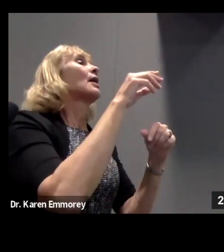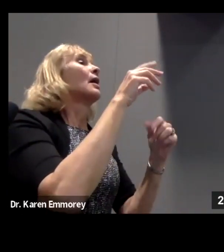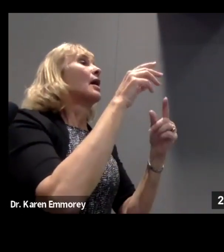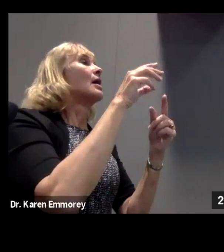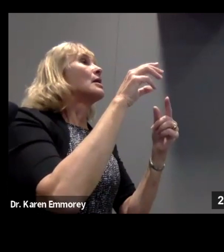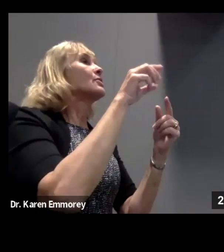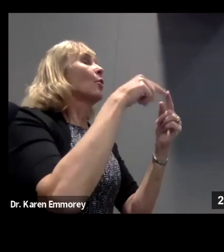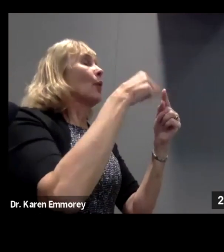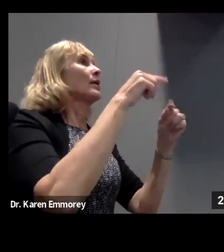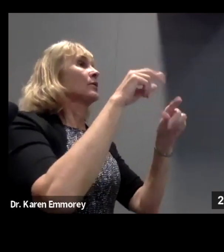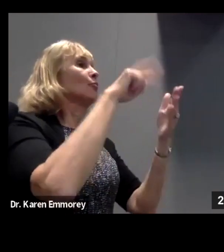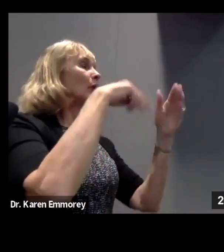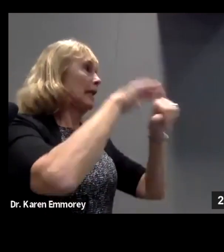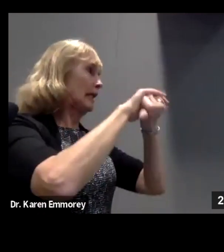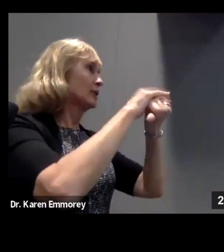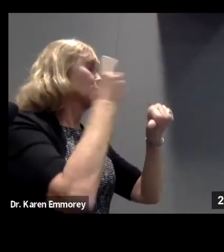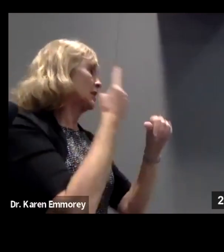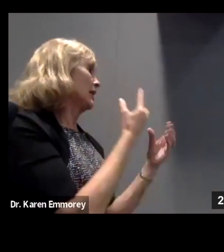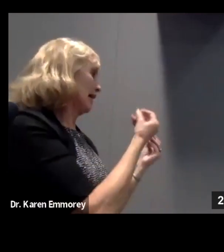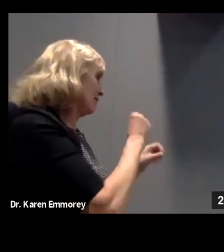and that correlates with greeting.